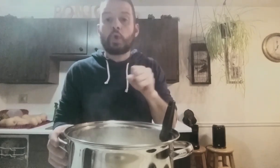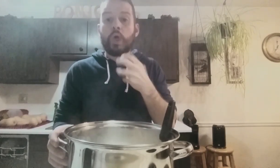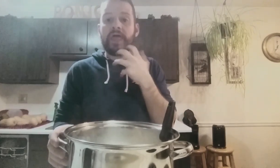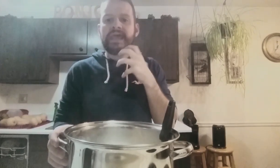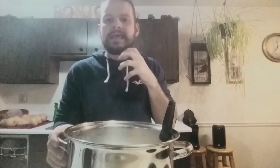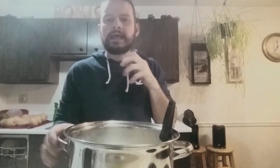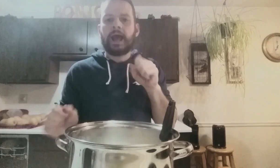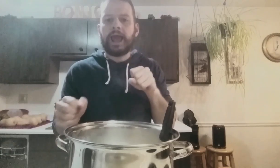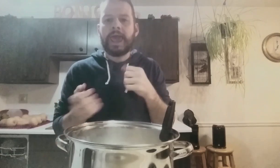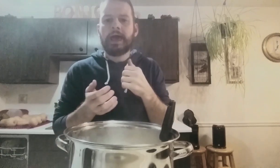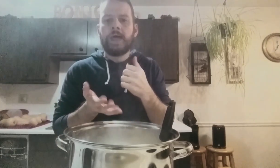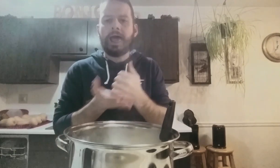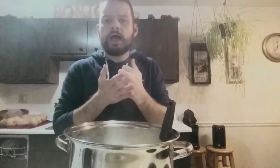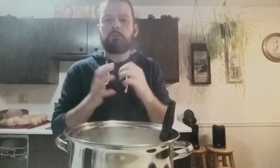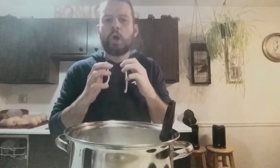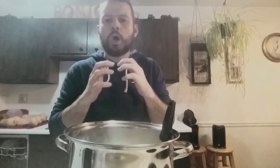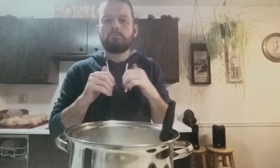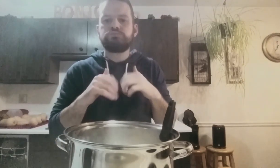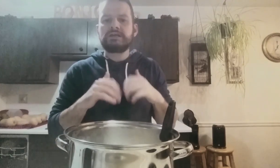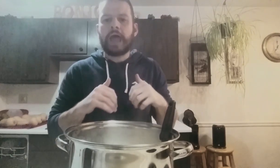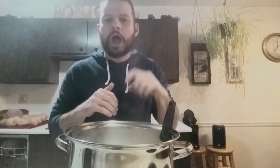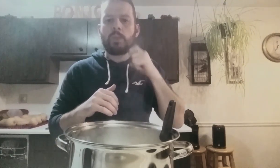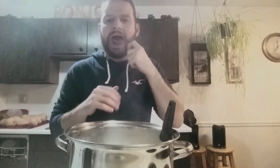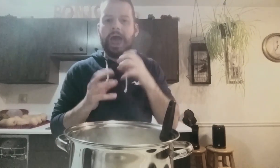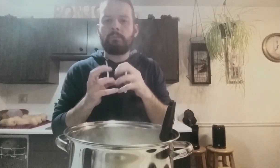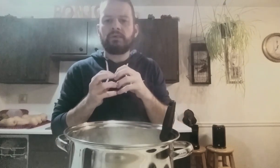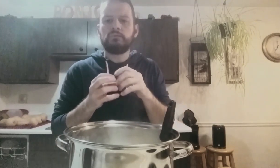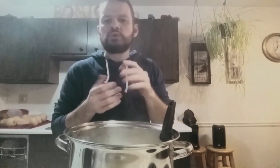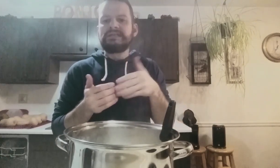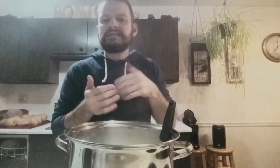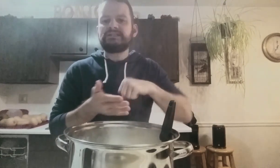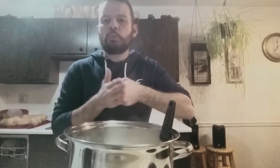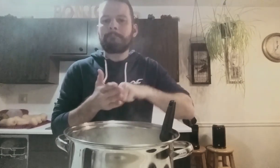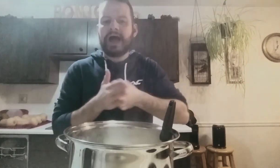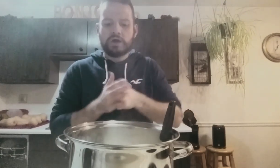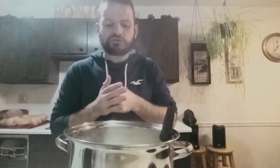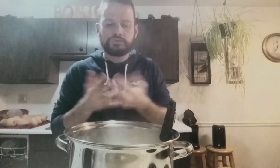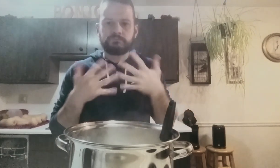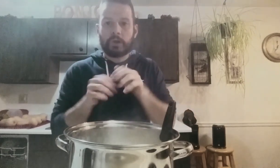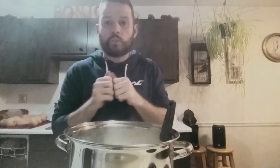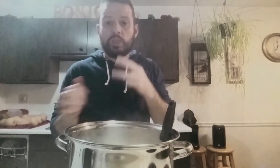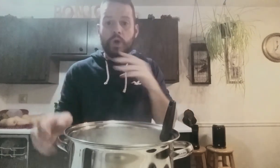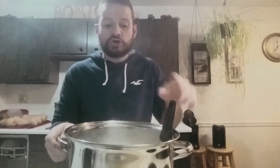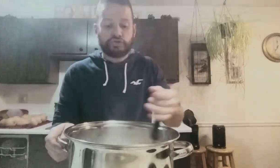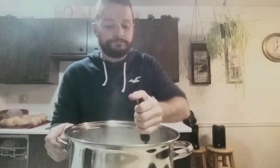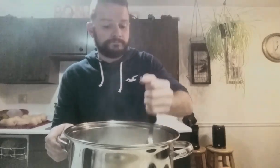The heat helps breaking the the apples apart so you can easily mash and blend with water.